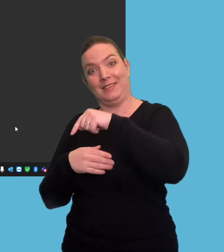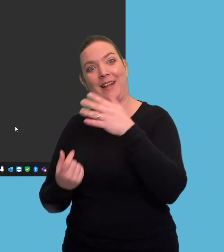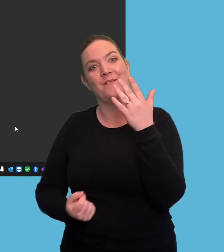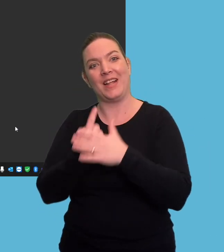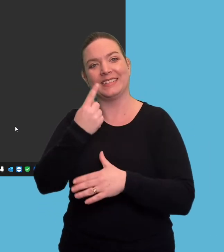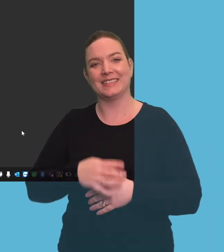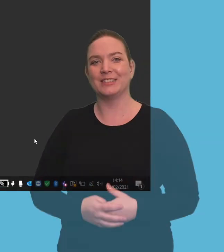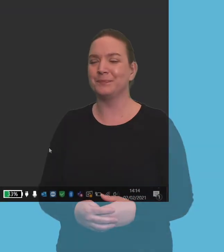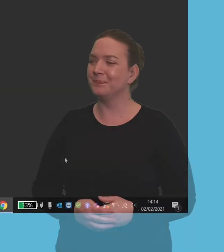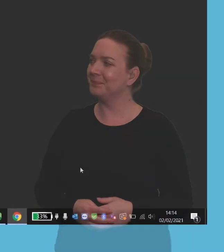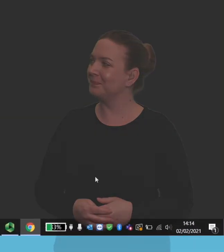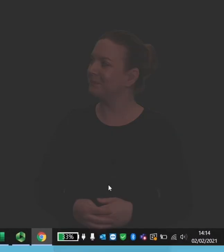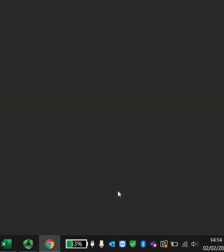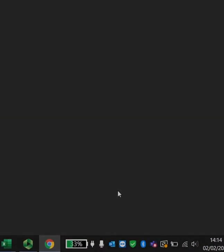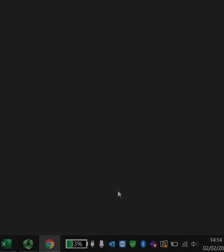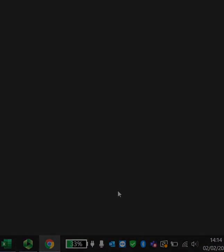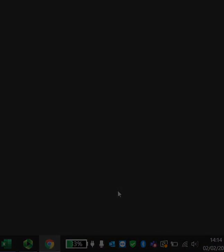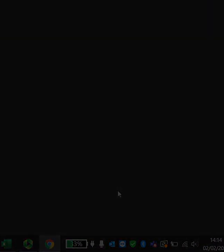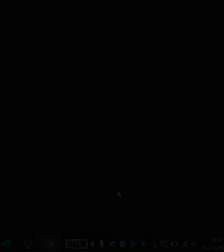We're looking forward to seeing you at one of our events soon.